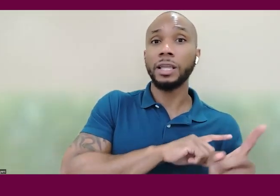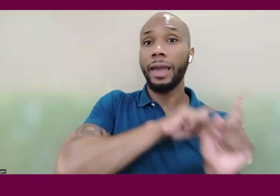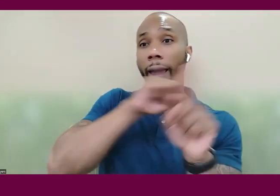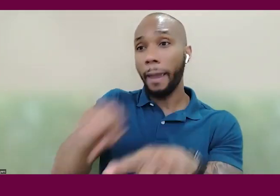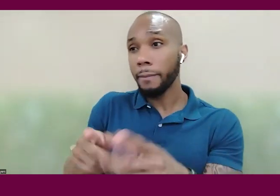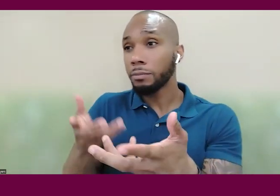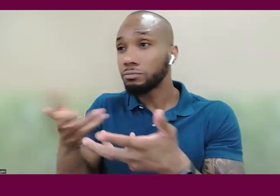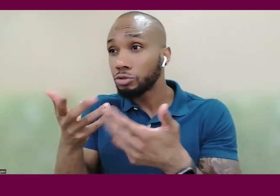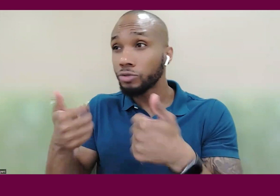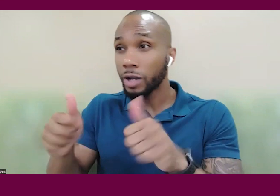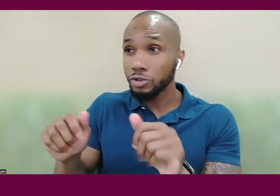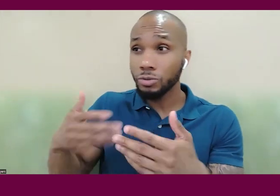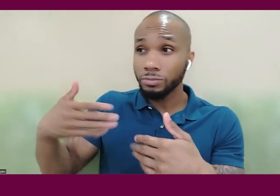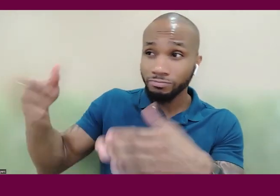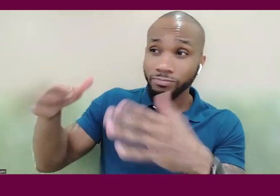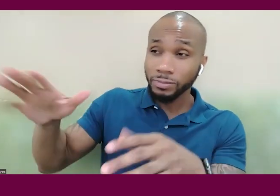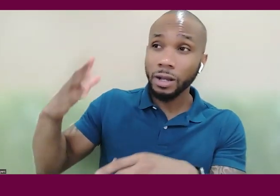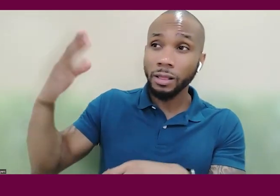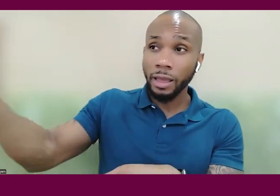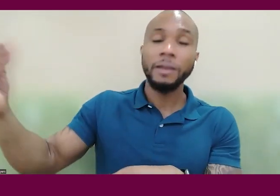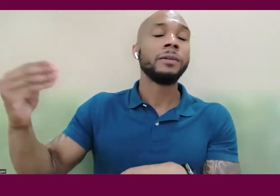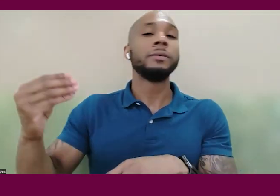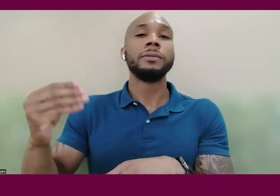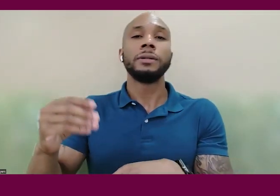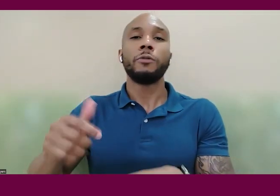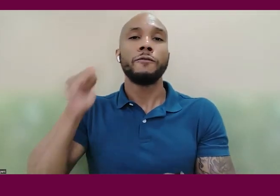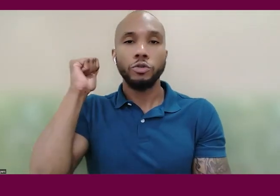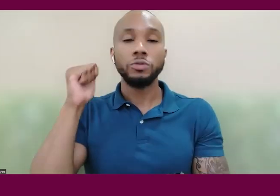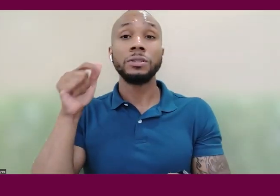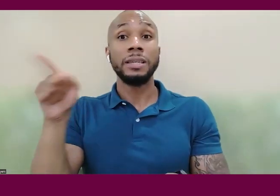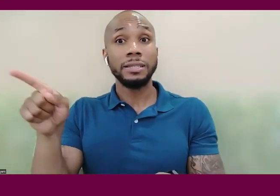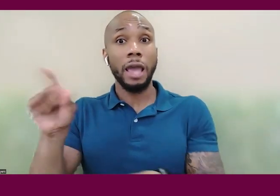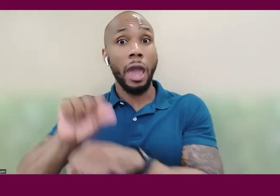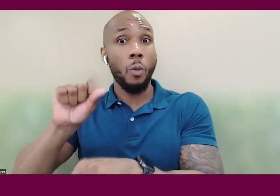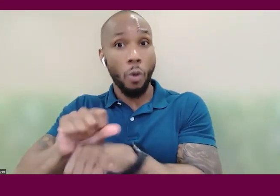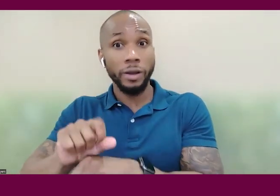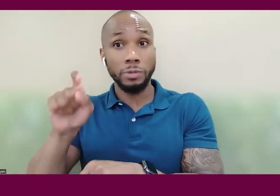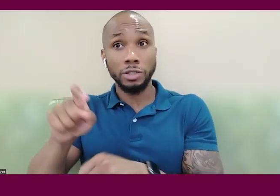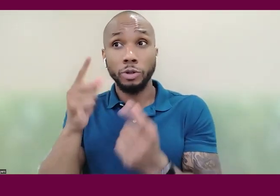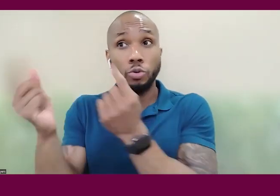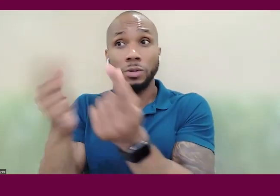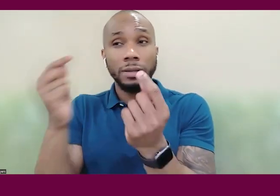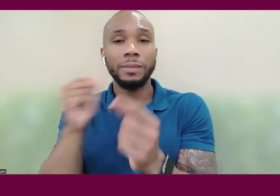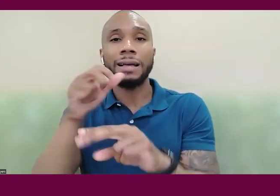He wouldn't. Now, he's at work. He's supposed to be somewhere, not outside her house.